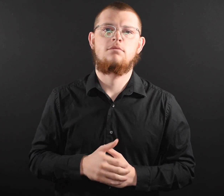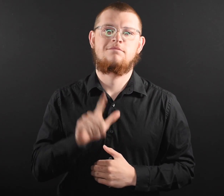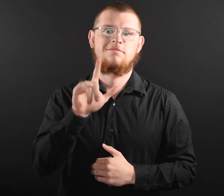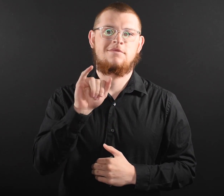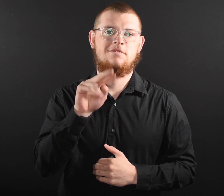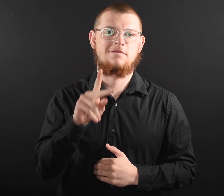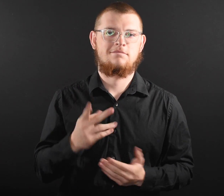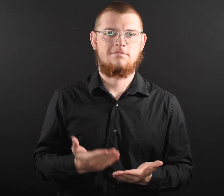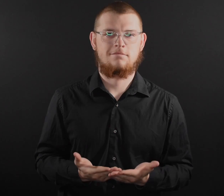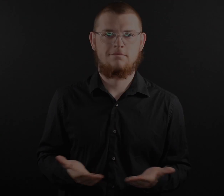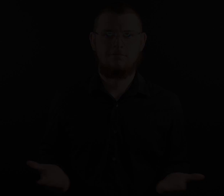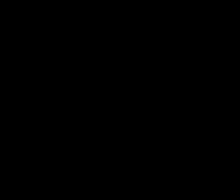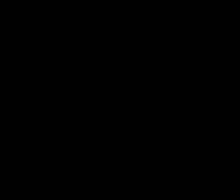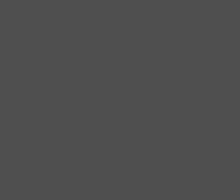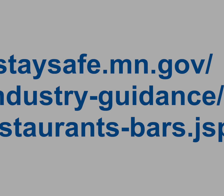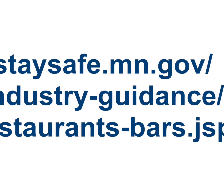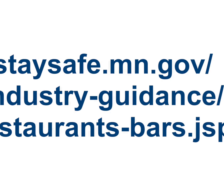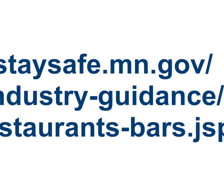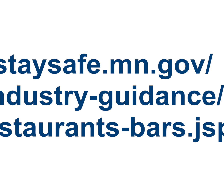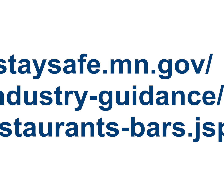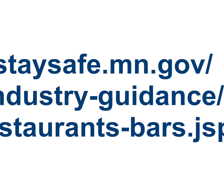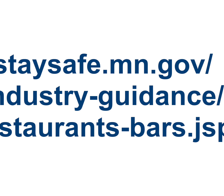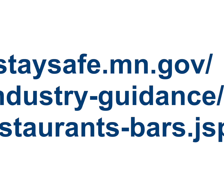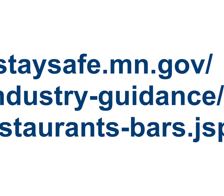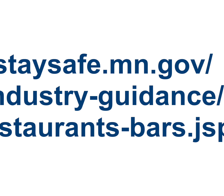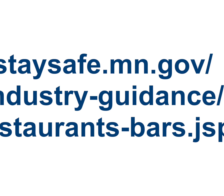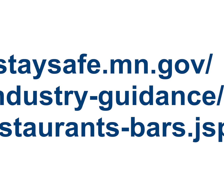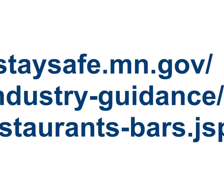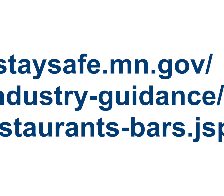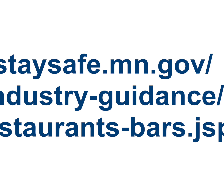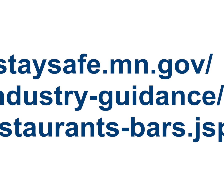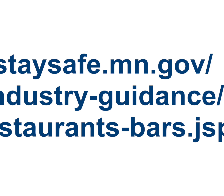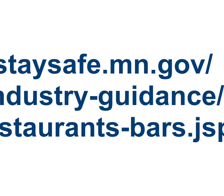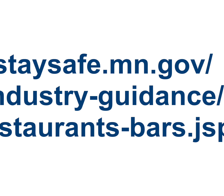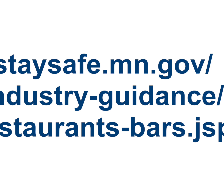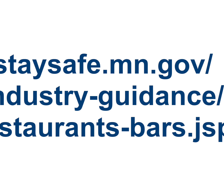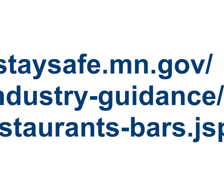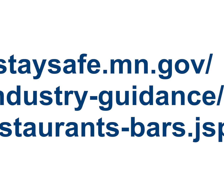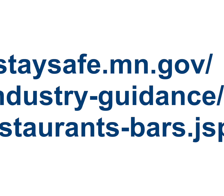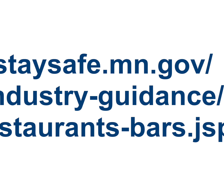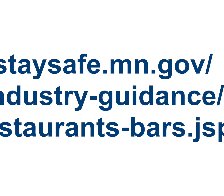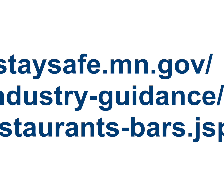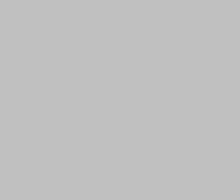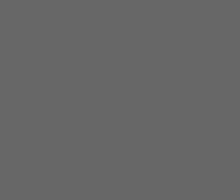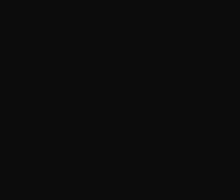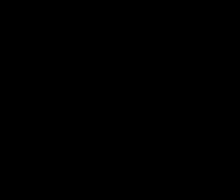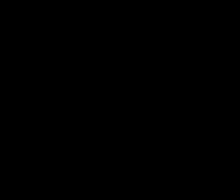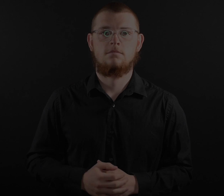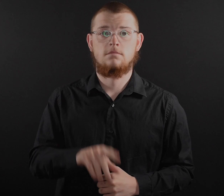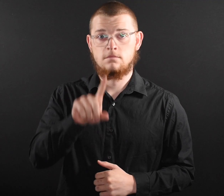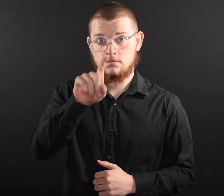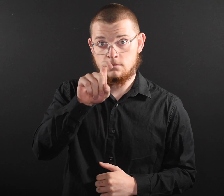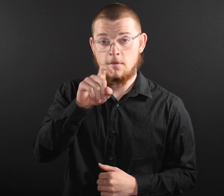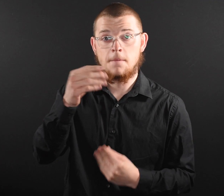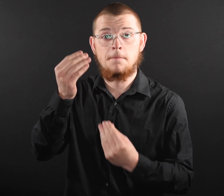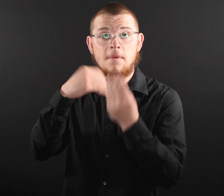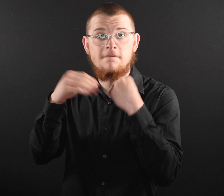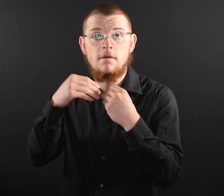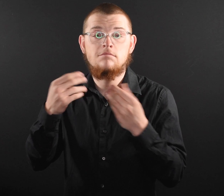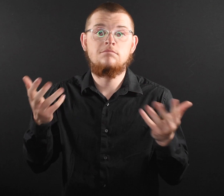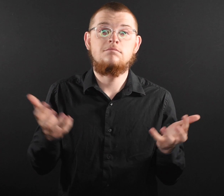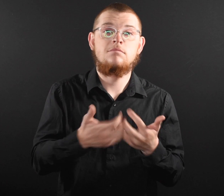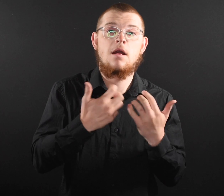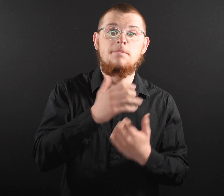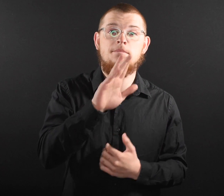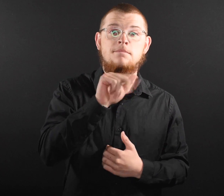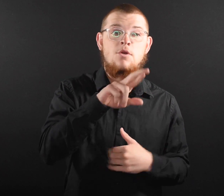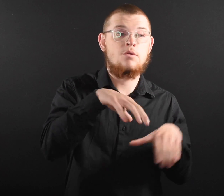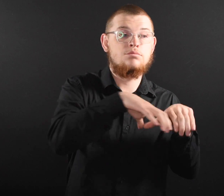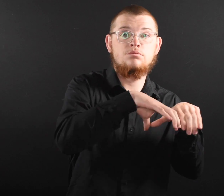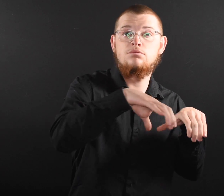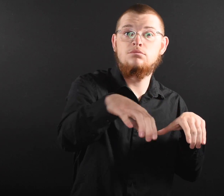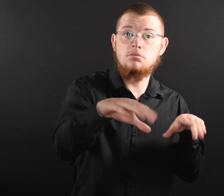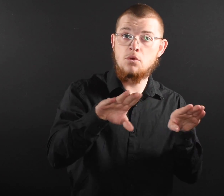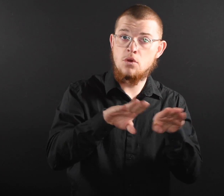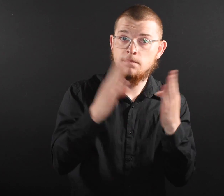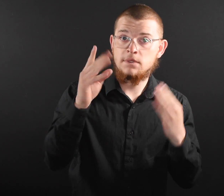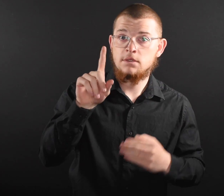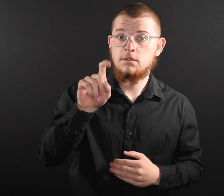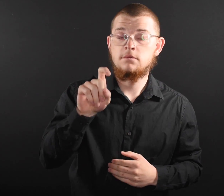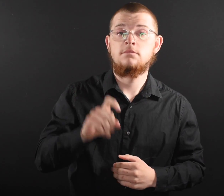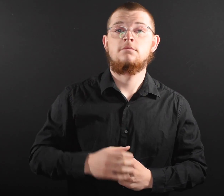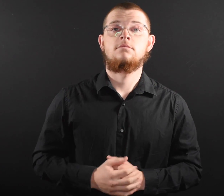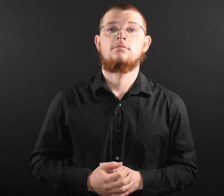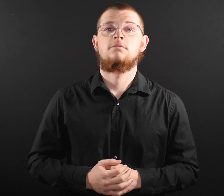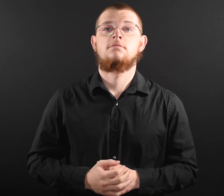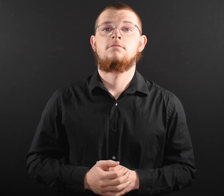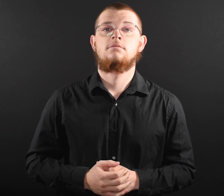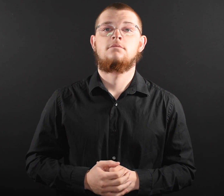(staysafe.mn.gov/industry-guidance/restaurants-bars.jsp). Can buffets and salad bars open?